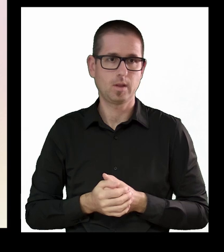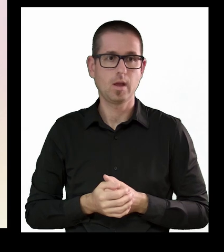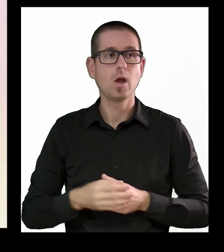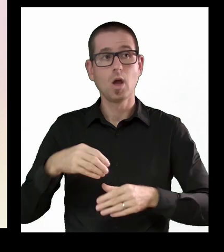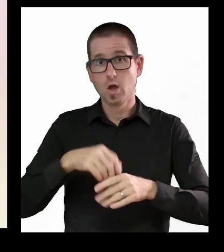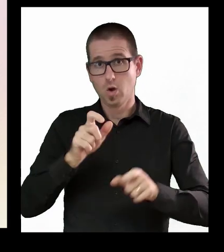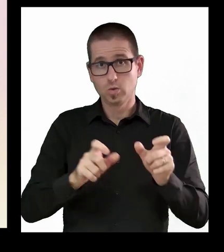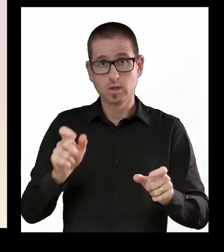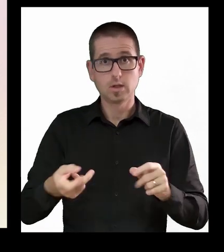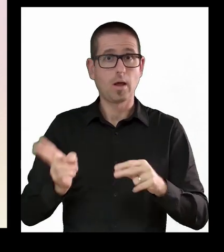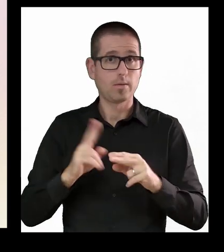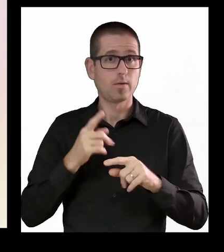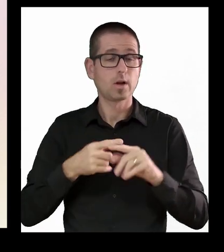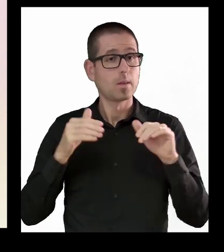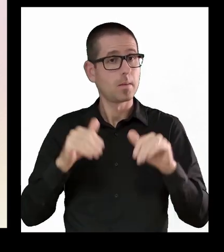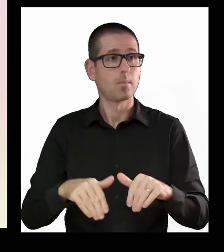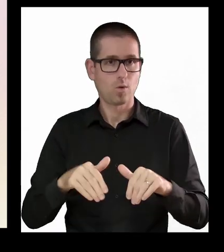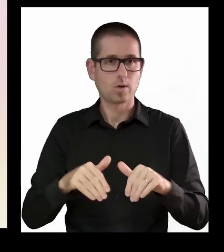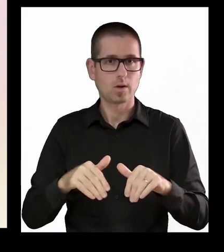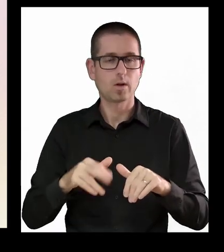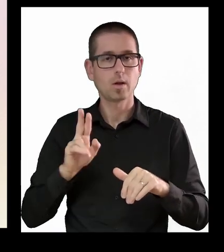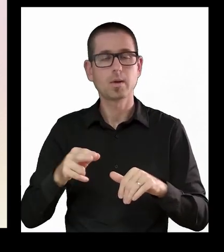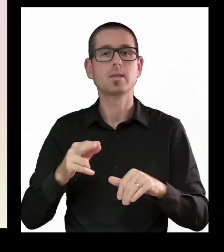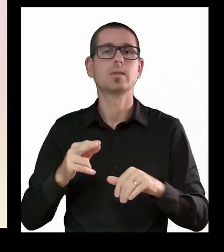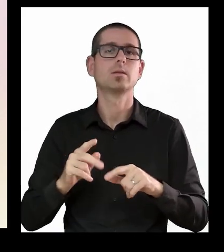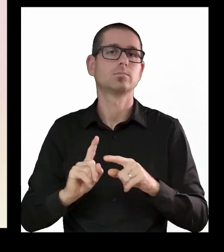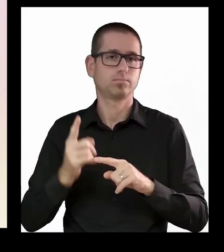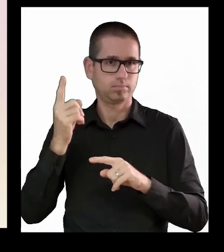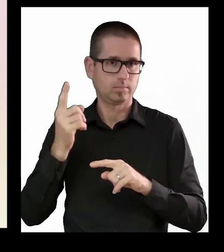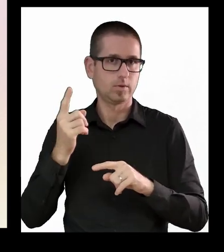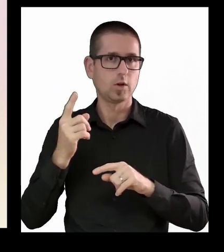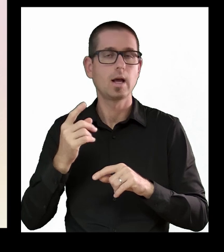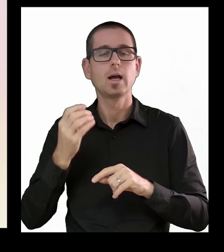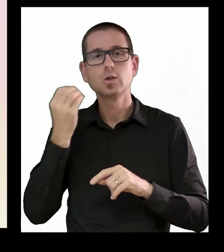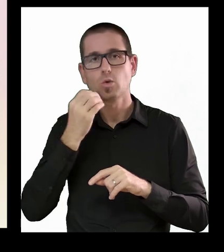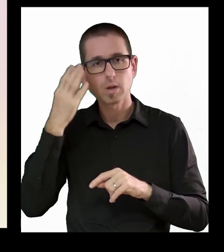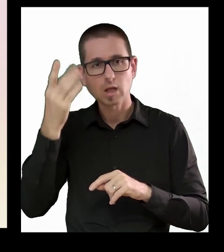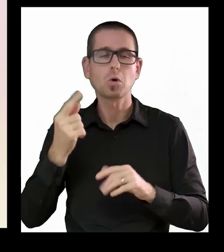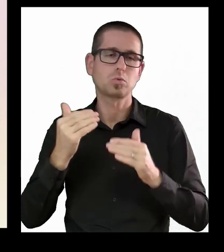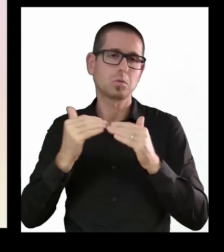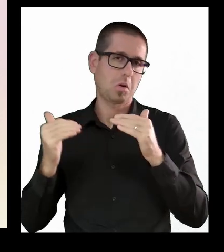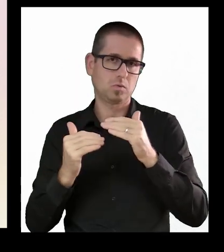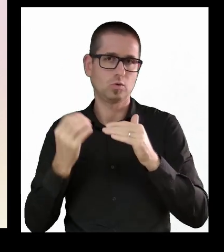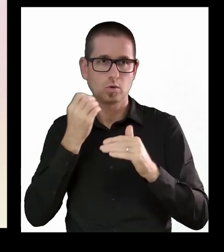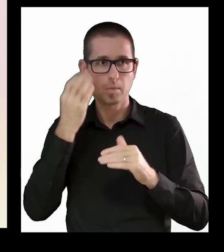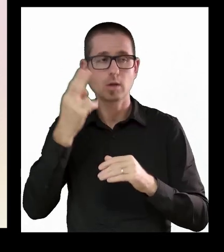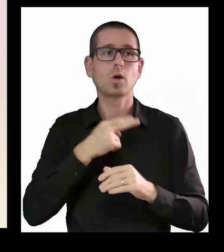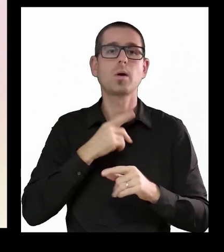they had master degree but PhD degree as well. And we have of course professor or bachelor's degree